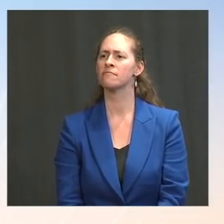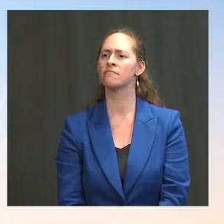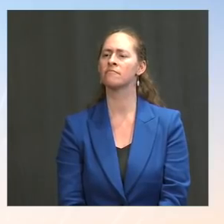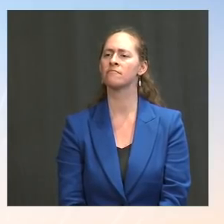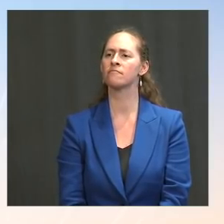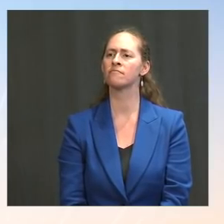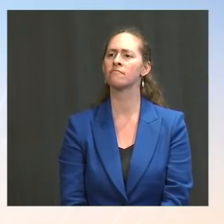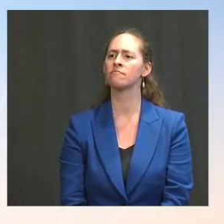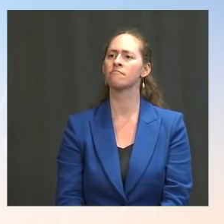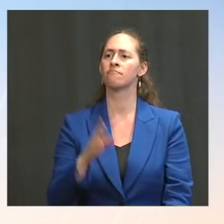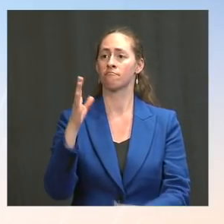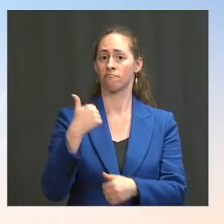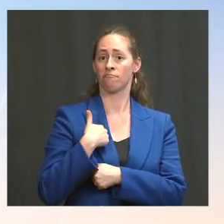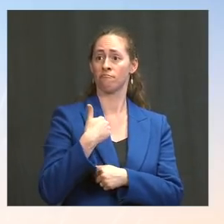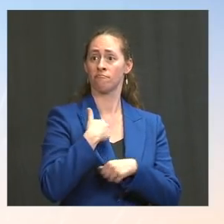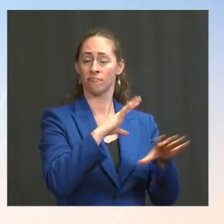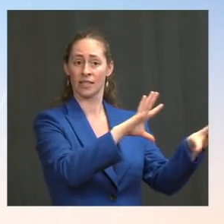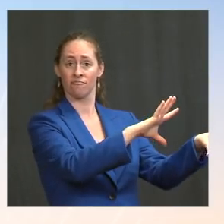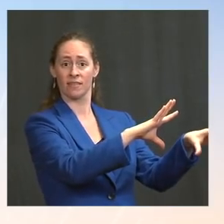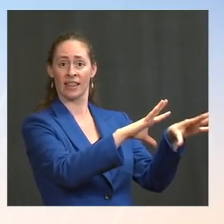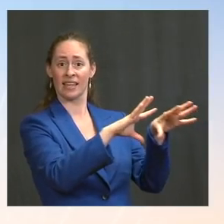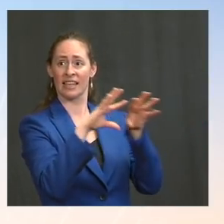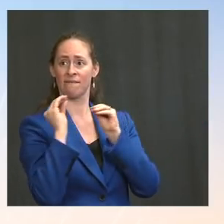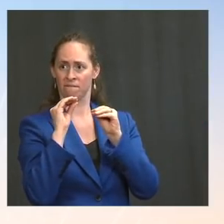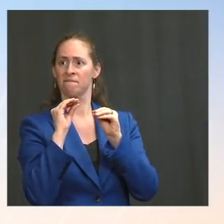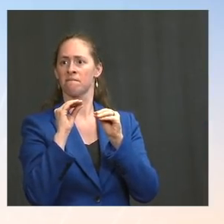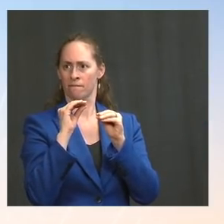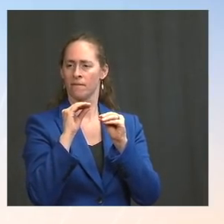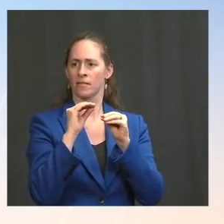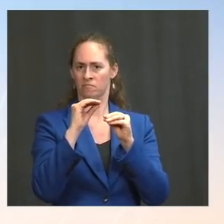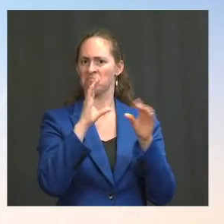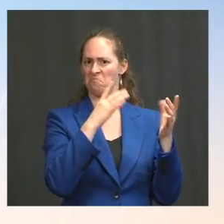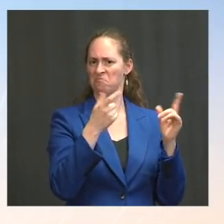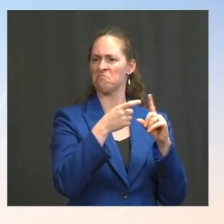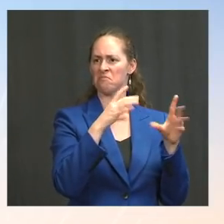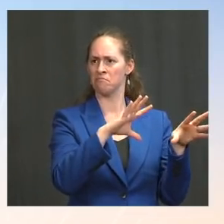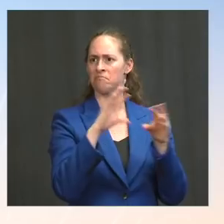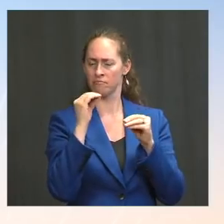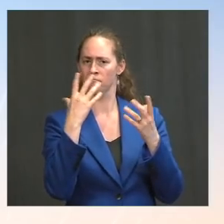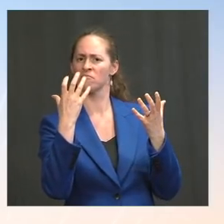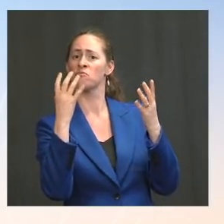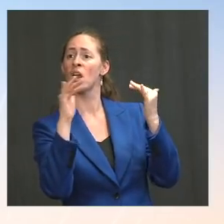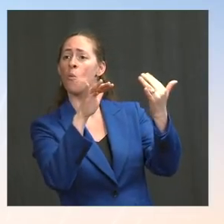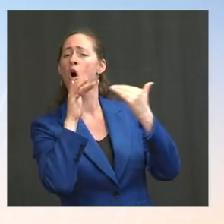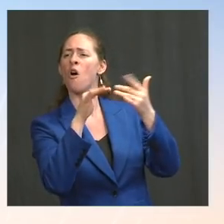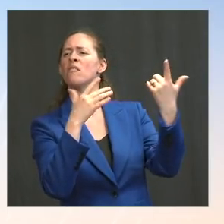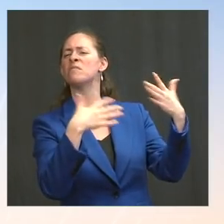and finally end the U.S. war there after 20 years. I know there's been some reporting about Bagram, which I expect -- it may already be out --